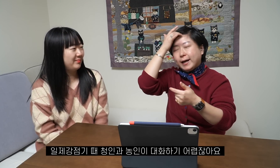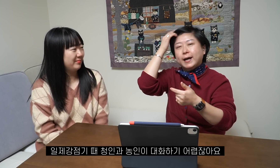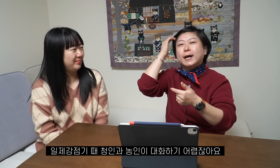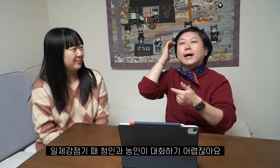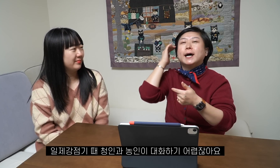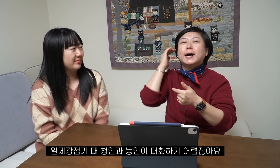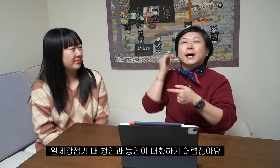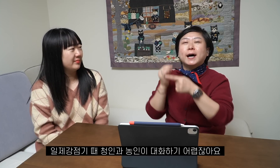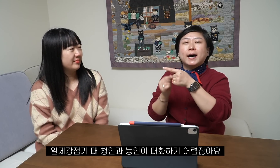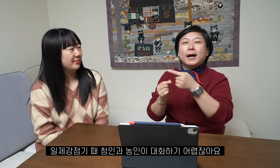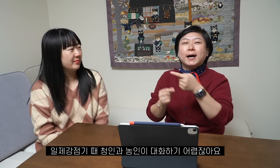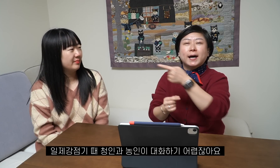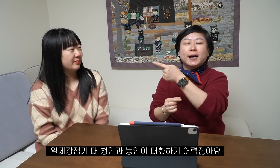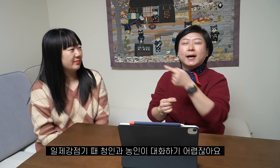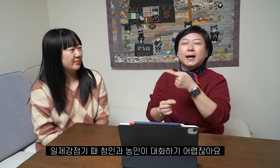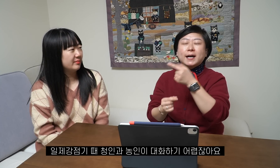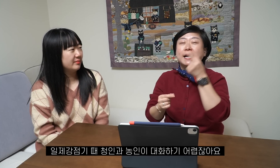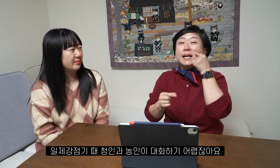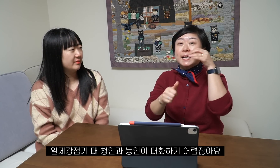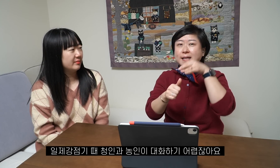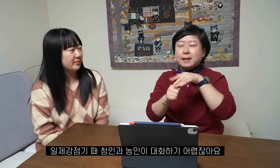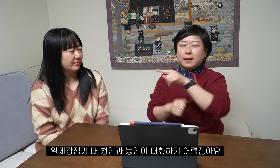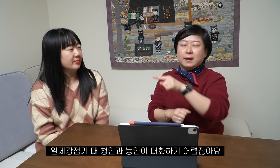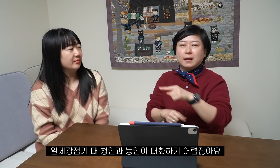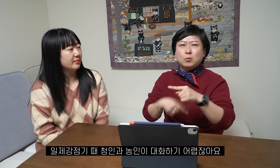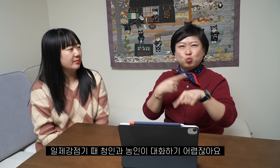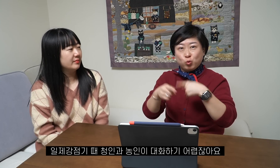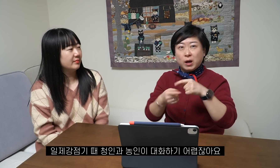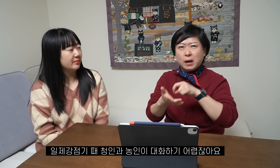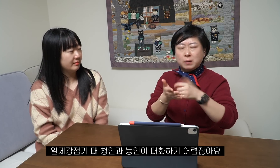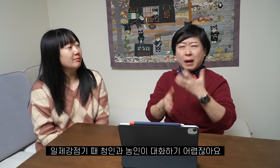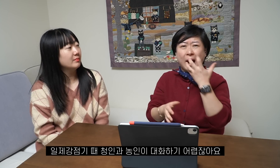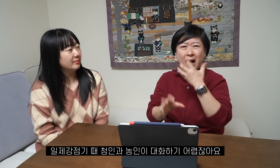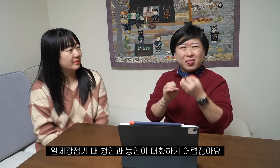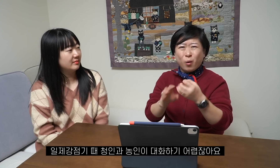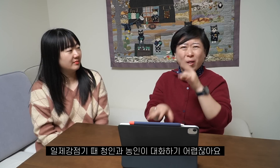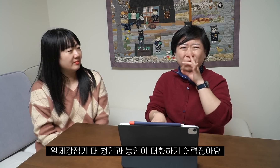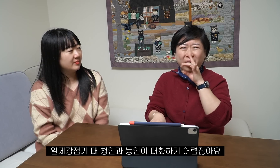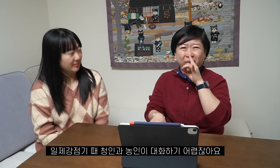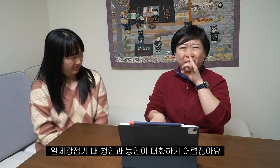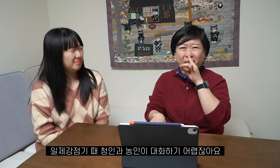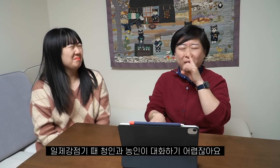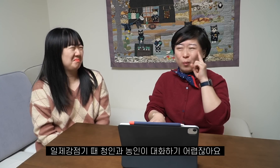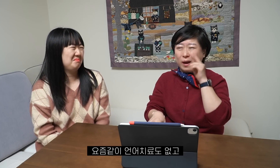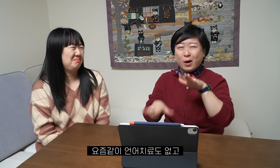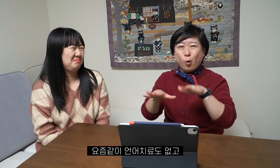it is difficult for the hearing and deaf to have a conversation during the Japanese colonial period.